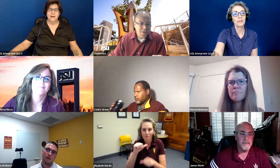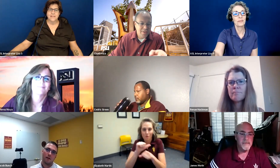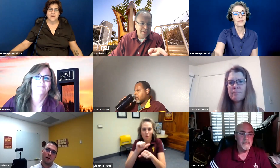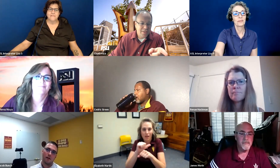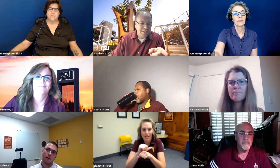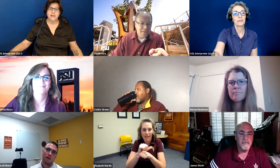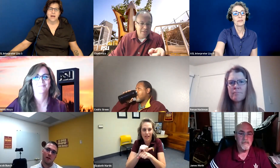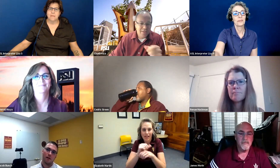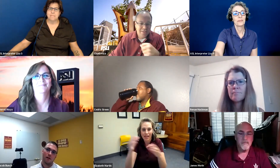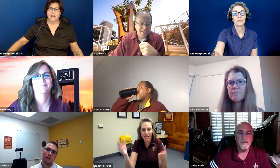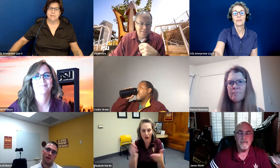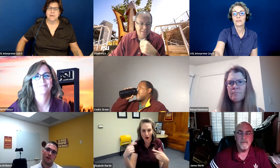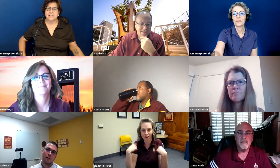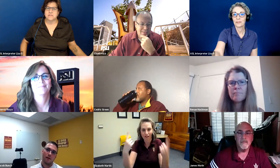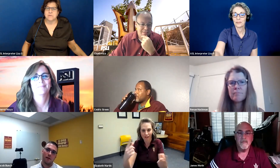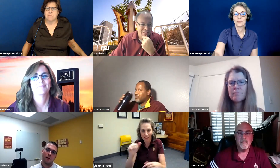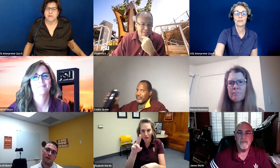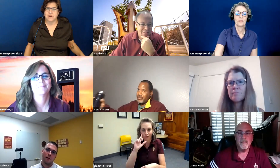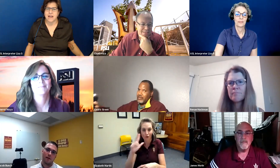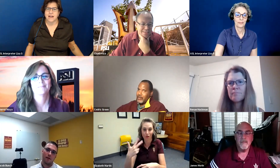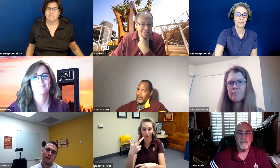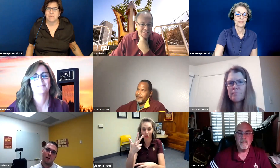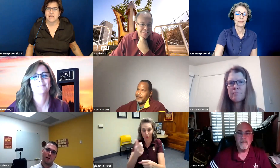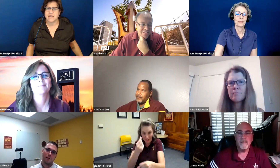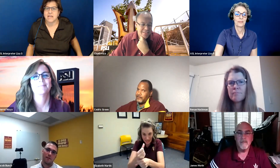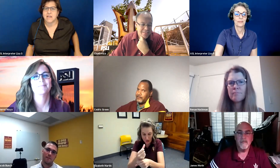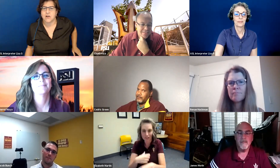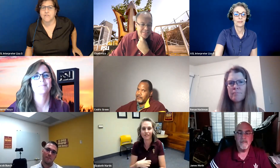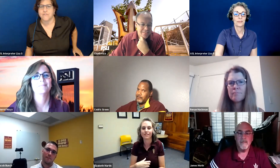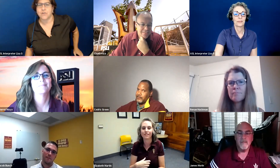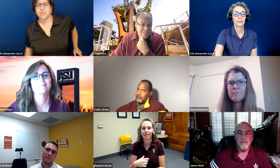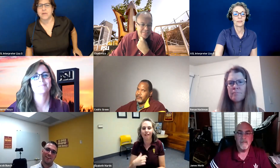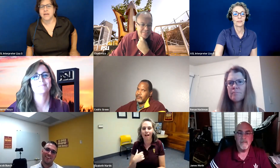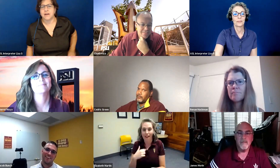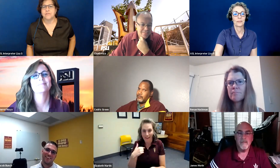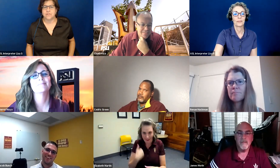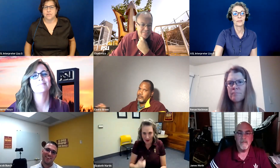Hi there everyone. I'm Elizabeth Martin and I've been here for three years.